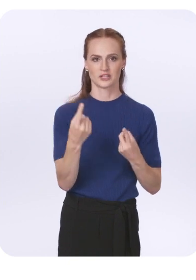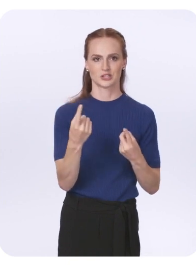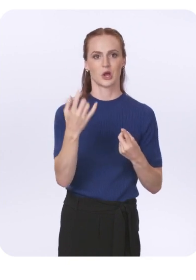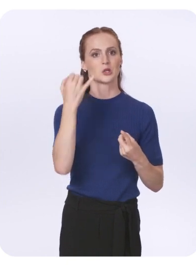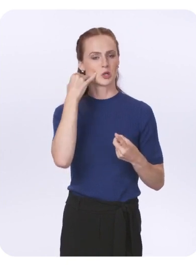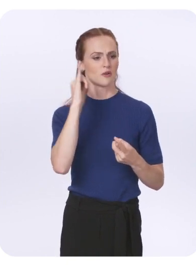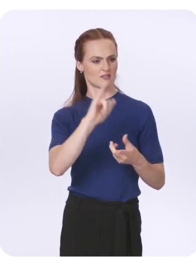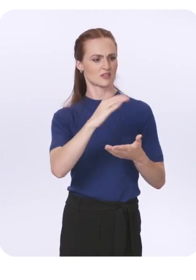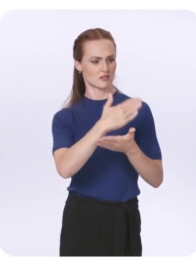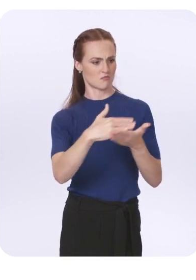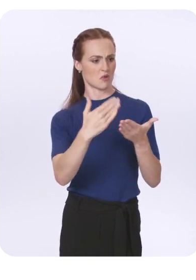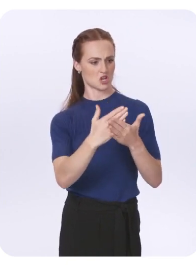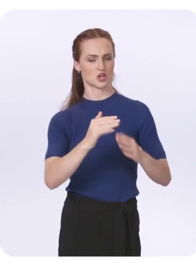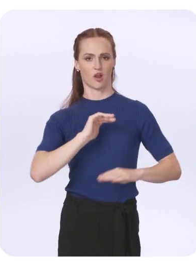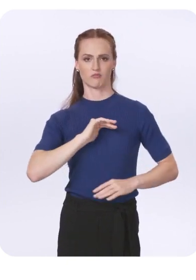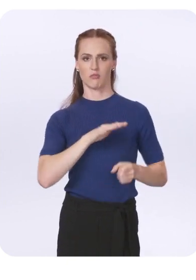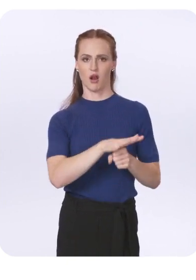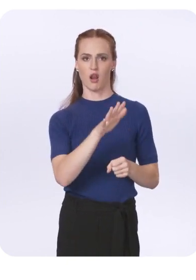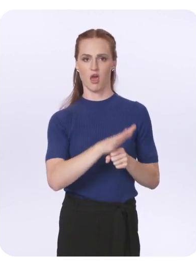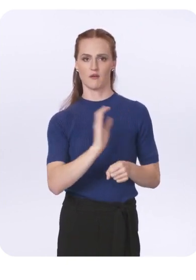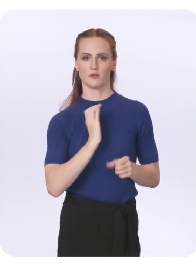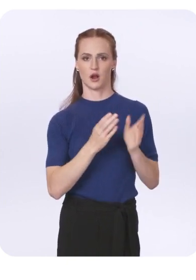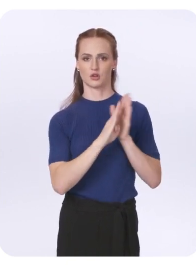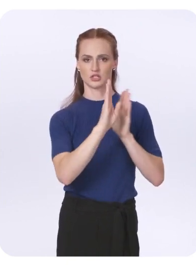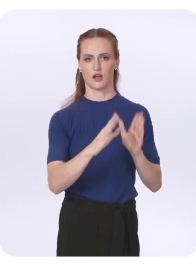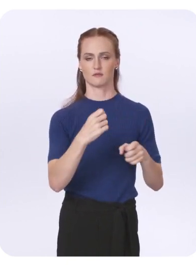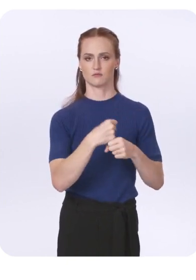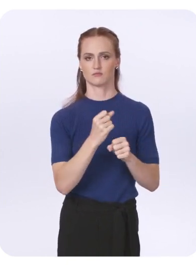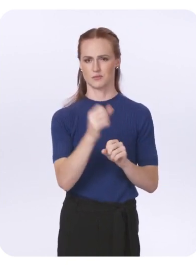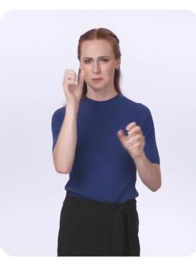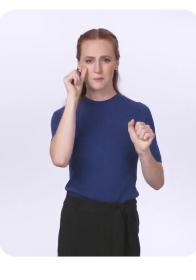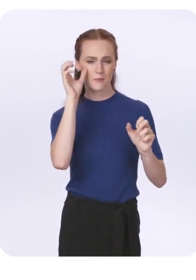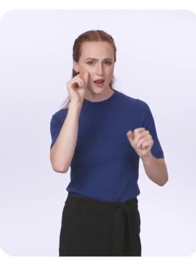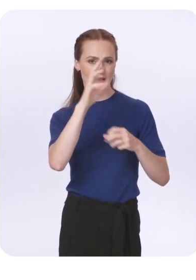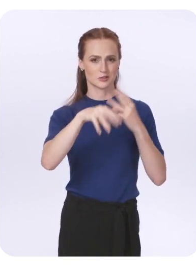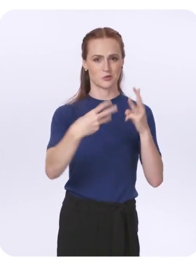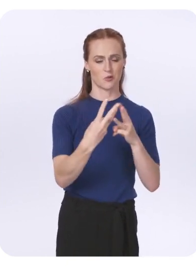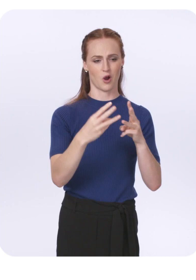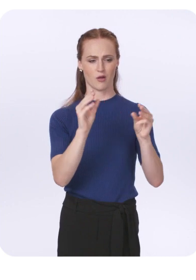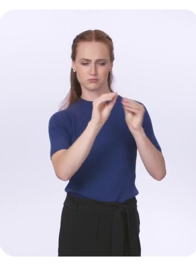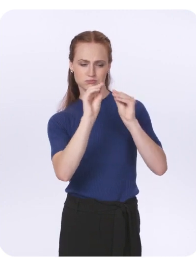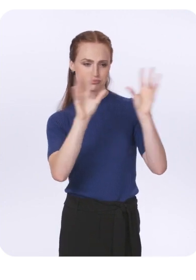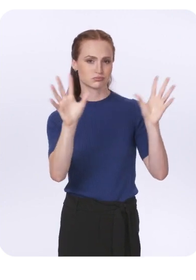So if that budget was enough for our devs to produce some great graphics fidelity worlds,